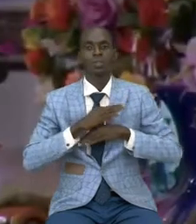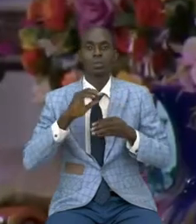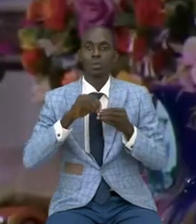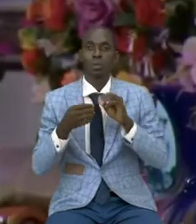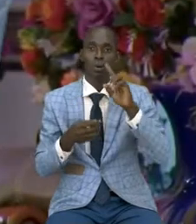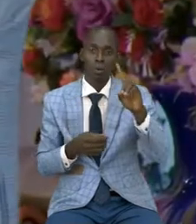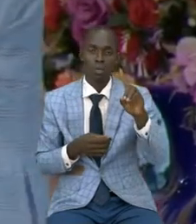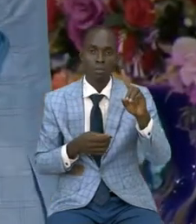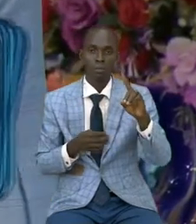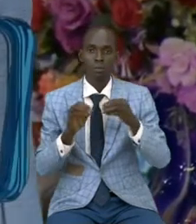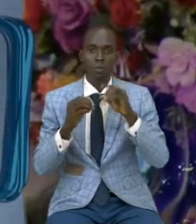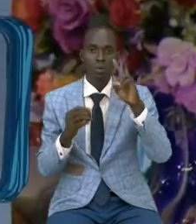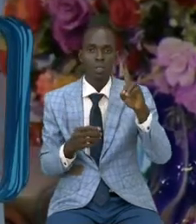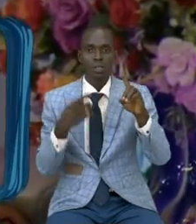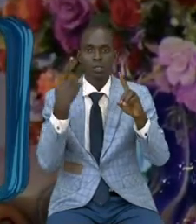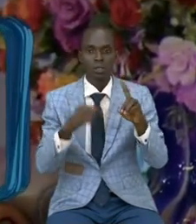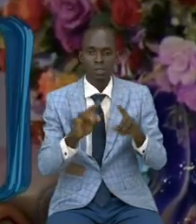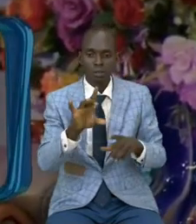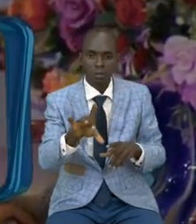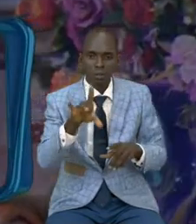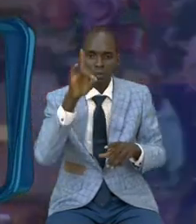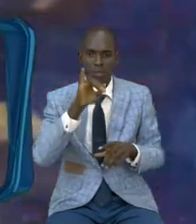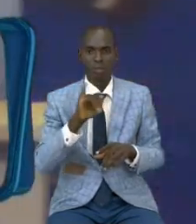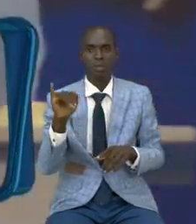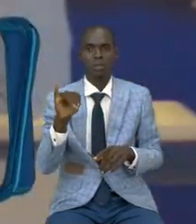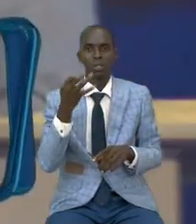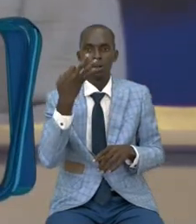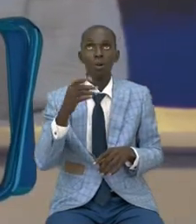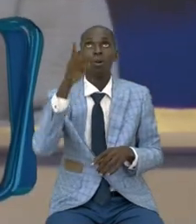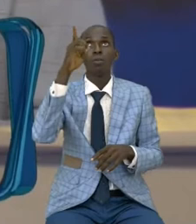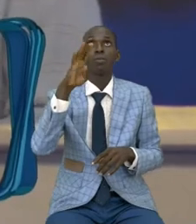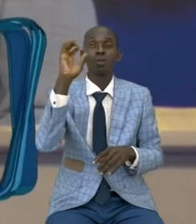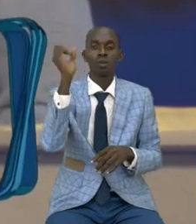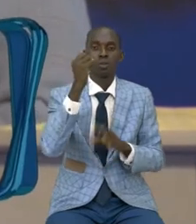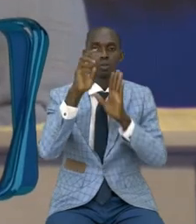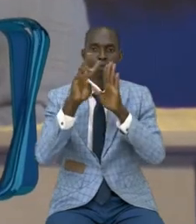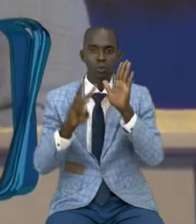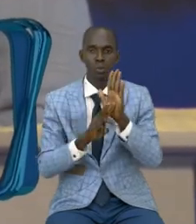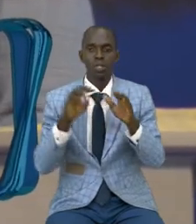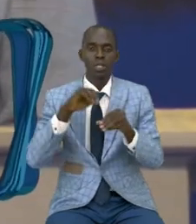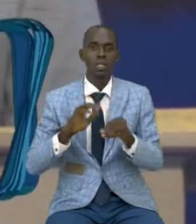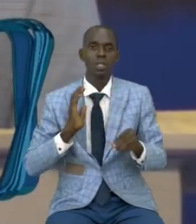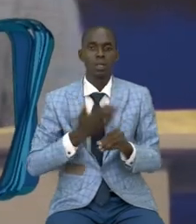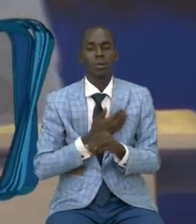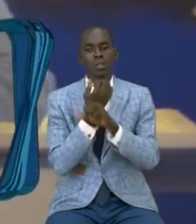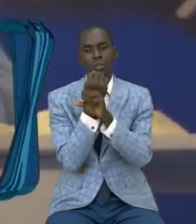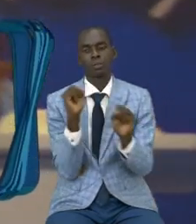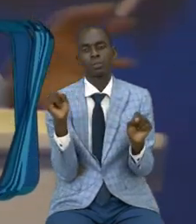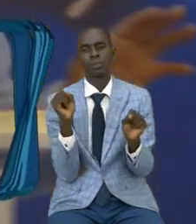at number one there is the discovery of god's will in our salvation you know there are people